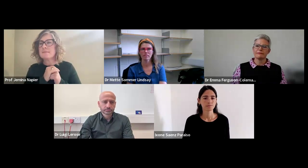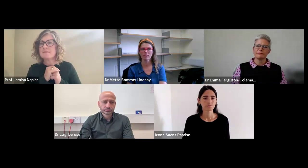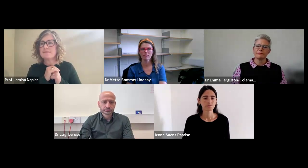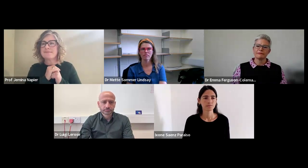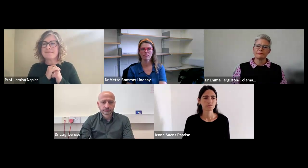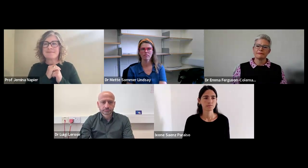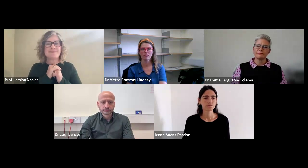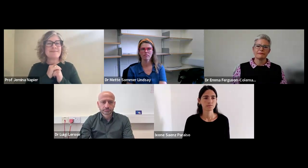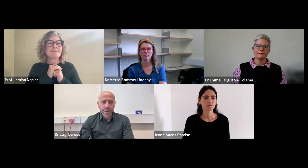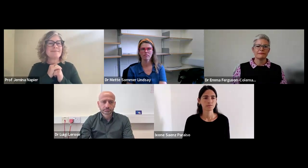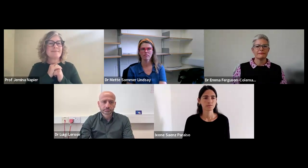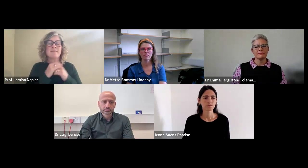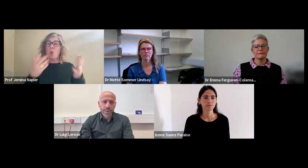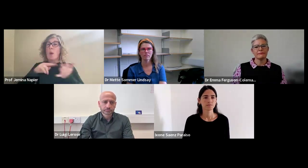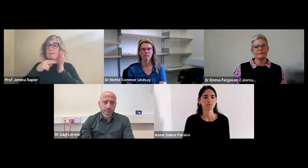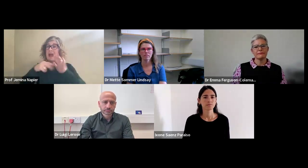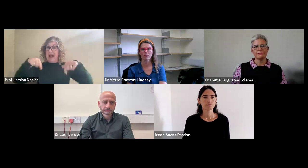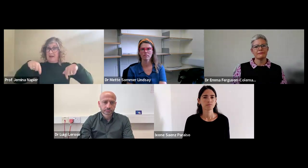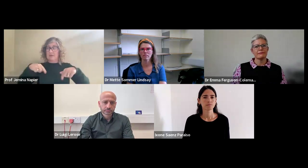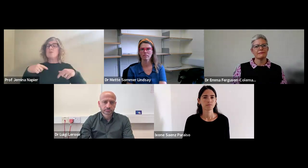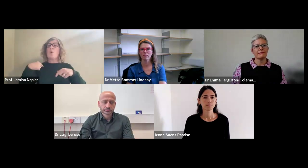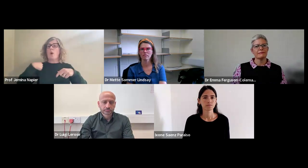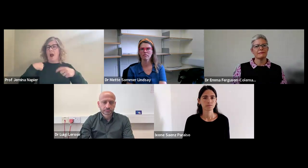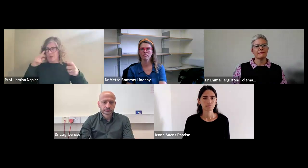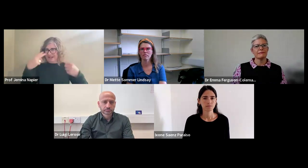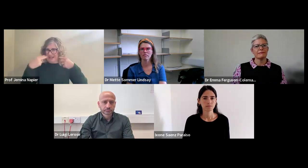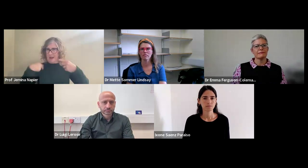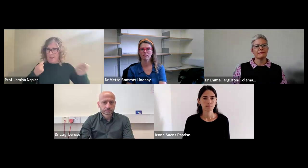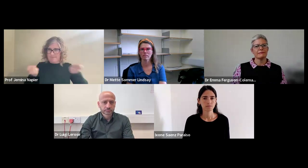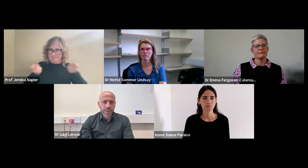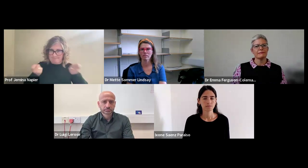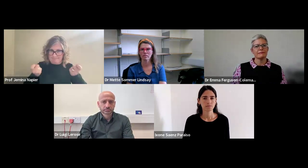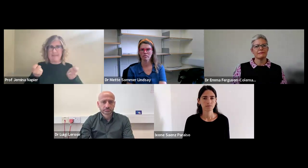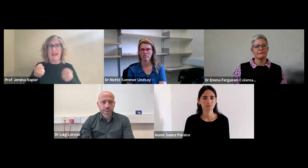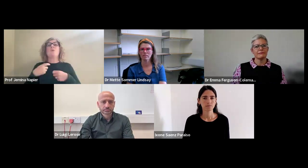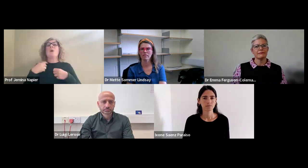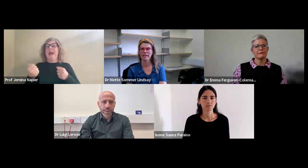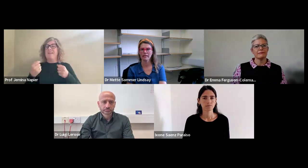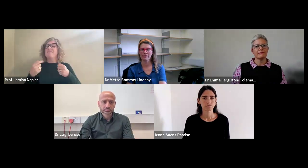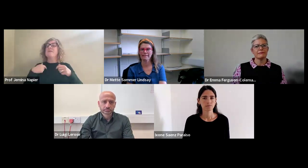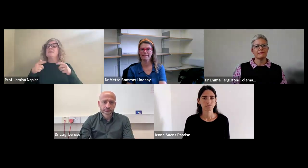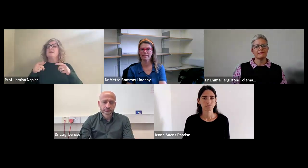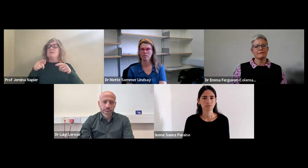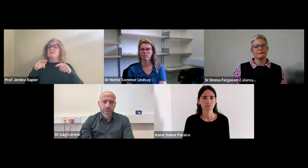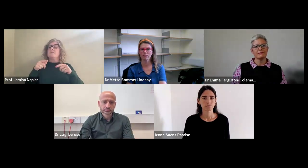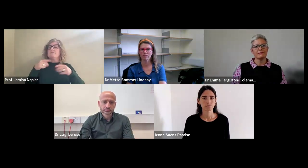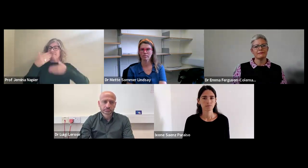please. So this is the plan for today - as you can see I'm doing the introductions, the welcoming,